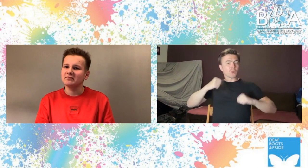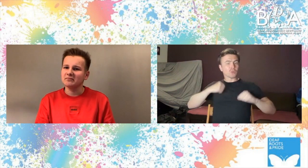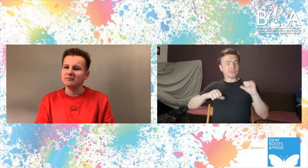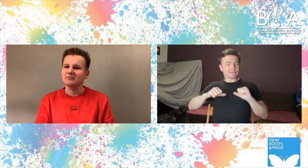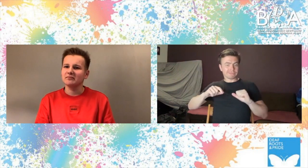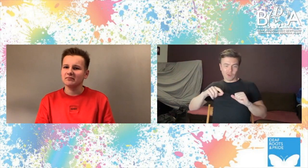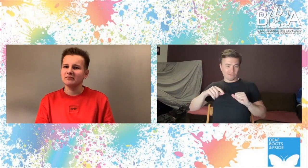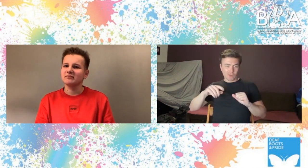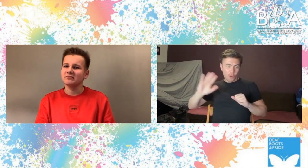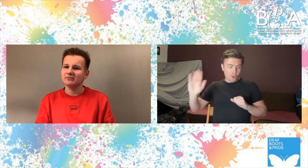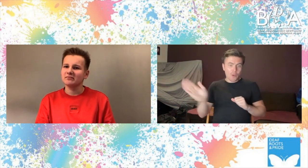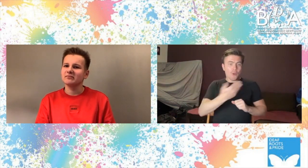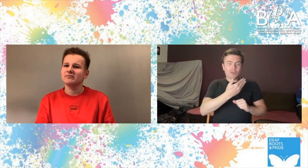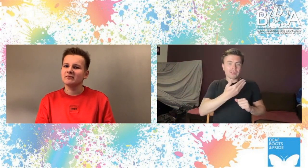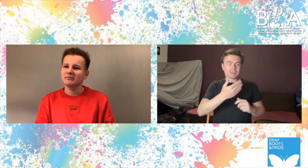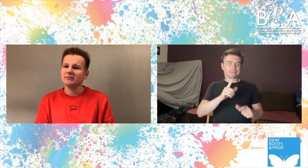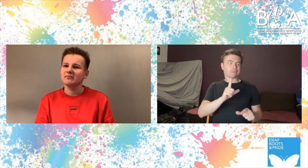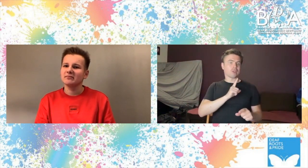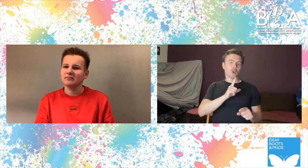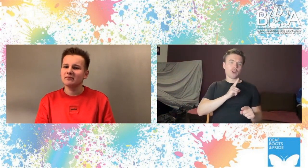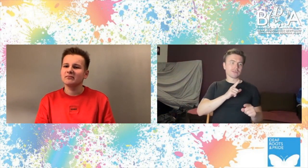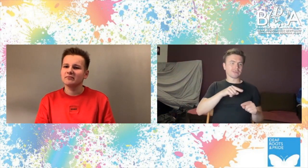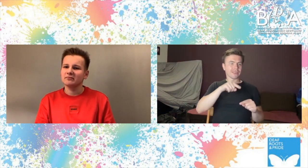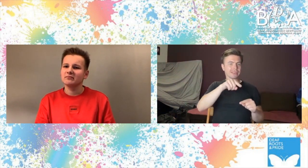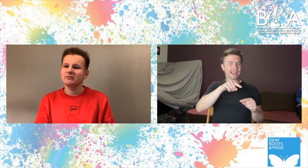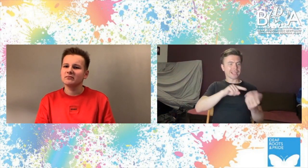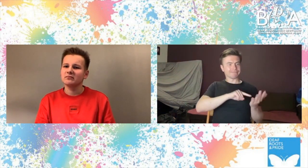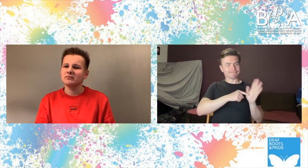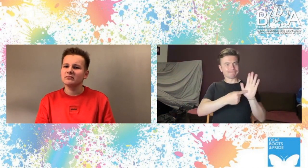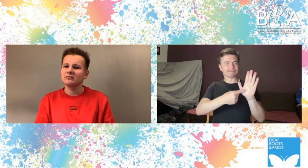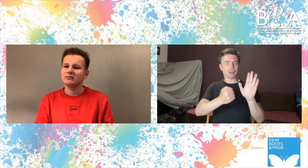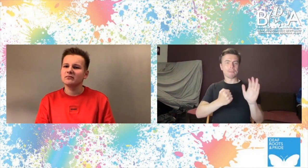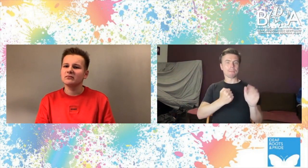I’m proud of everything I’ve done because I think all of those pieces show